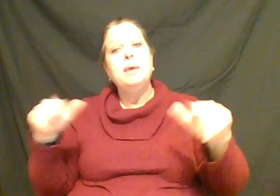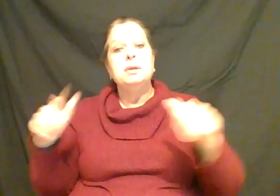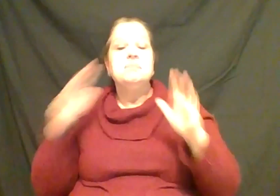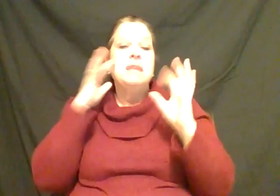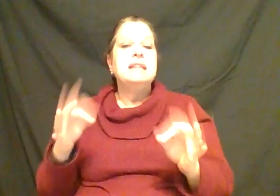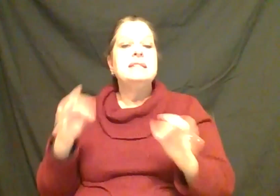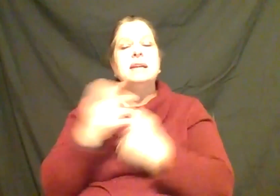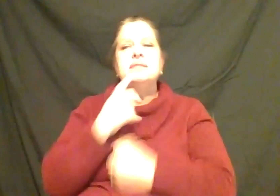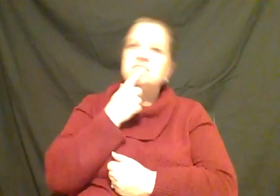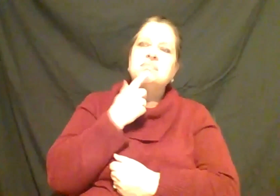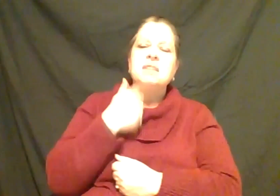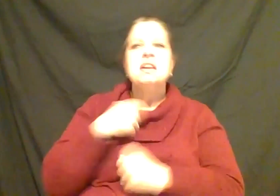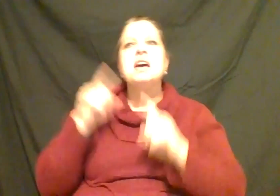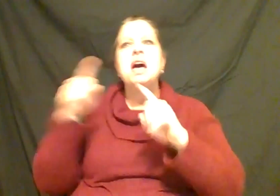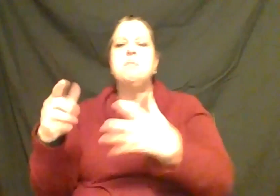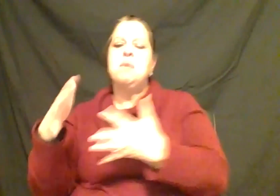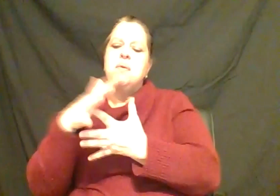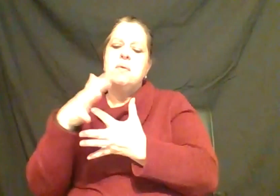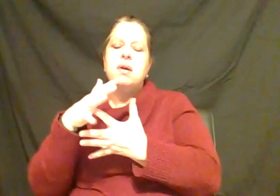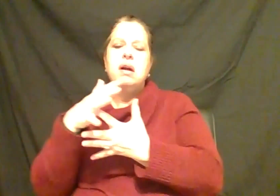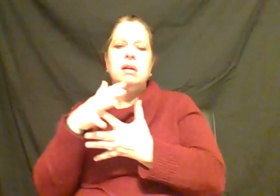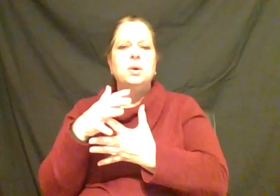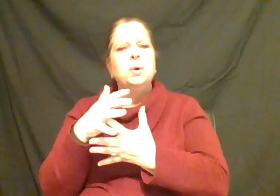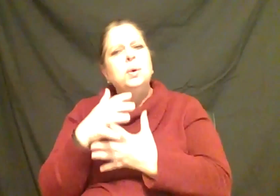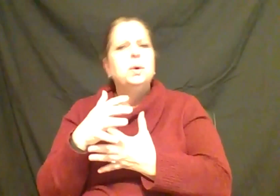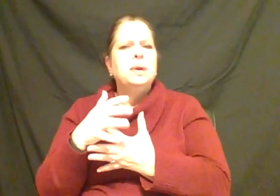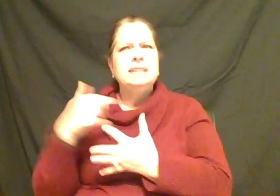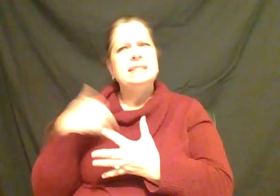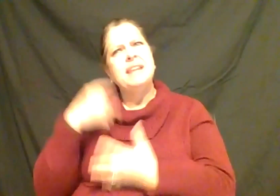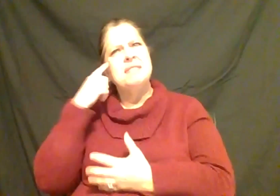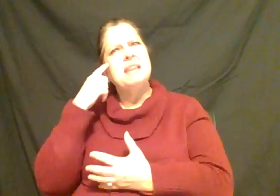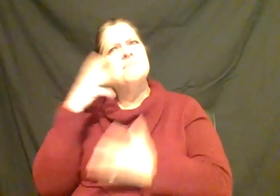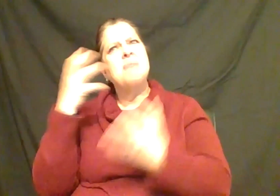it's i'm going into my junior year and now i do think i want to earn an advanced studies diploma